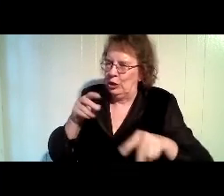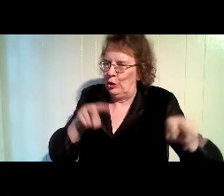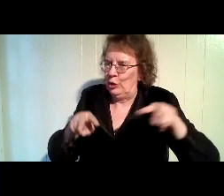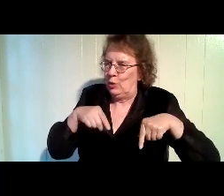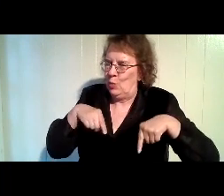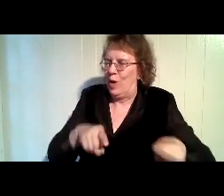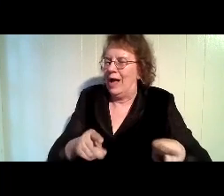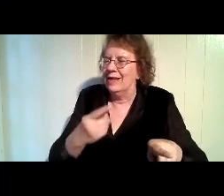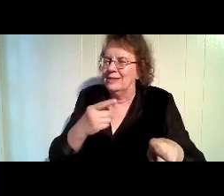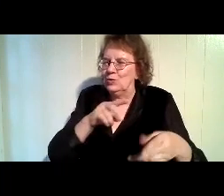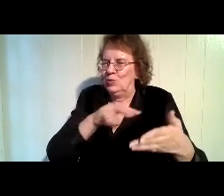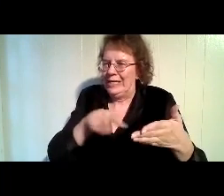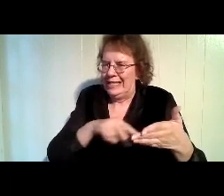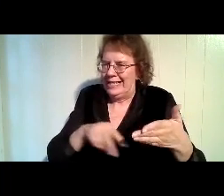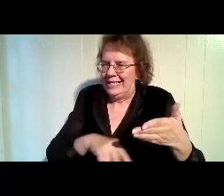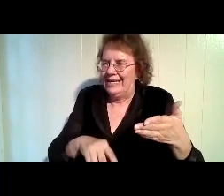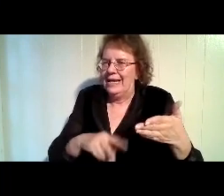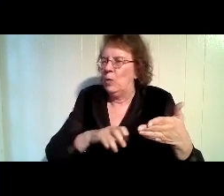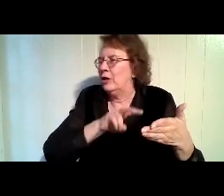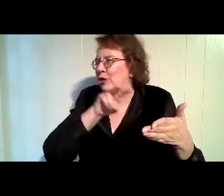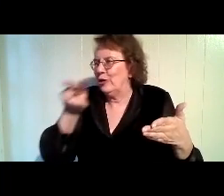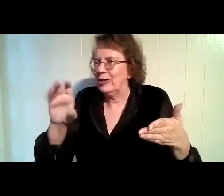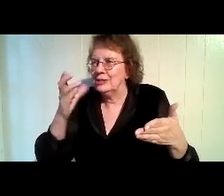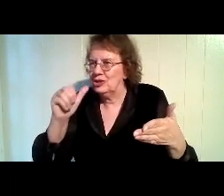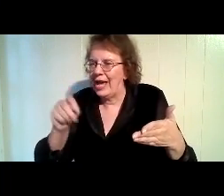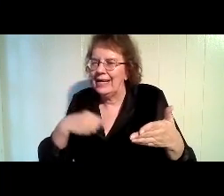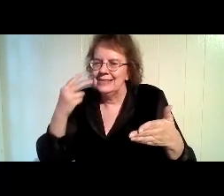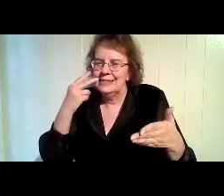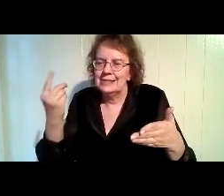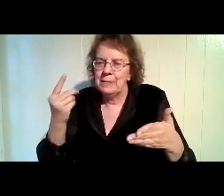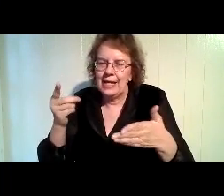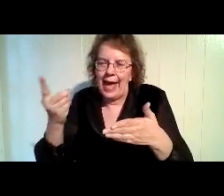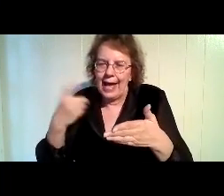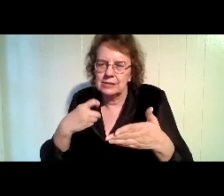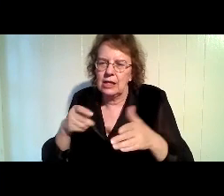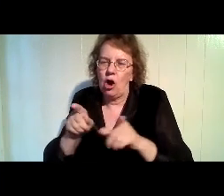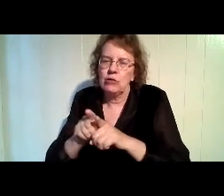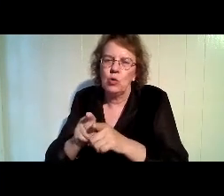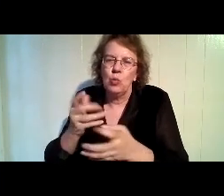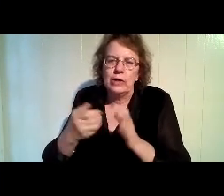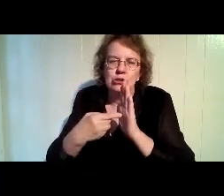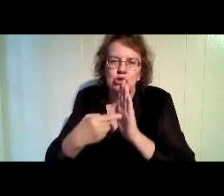reading there to the chat, and I did see that someone mentioned that they also wanted to show how magnifier works using the